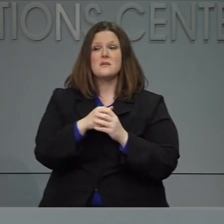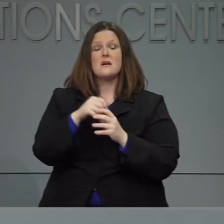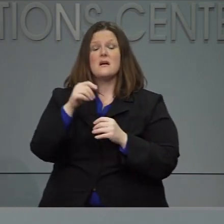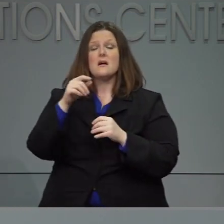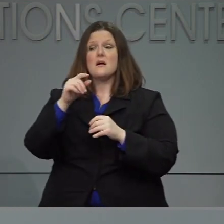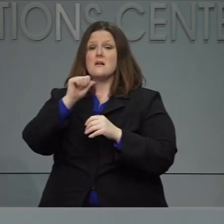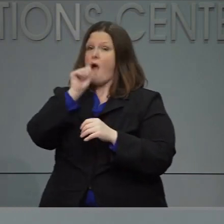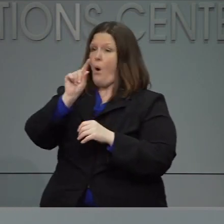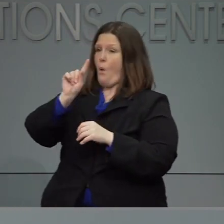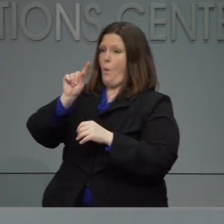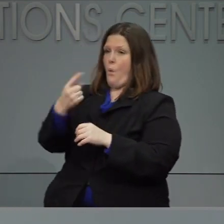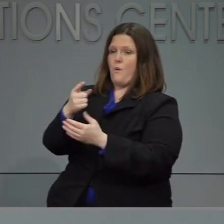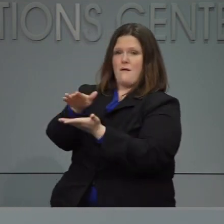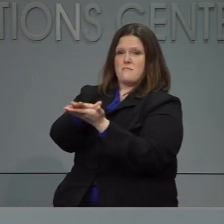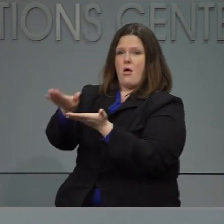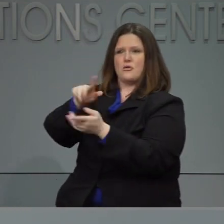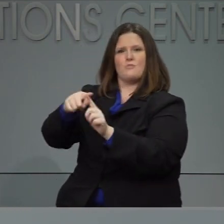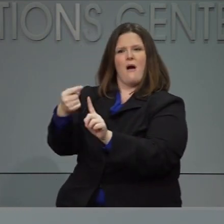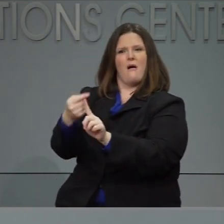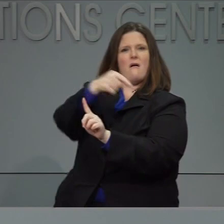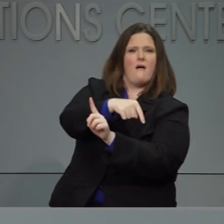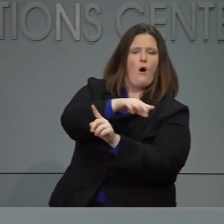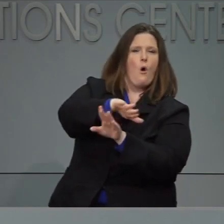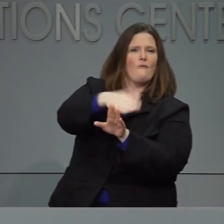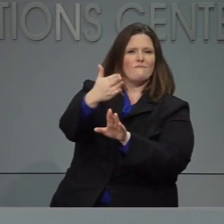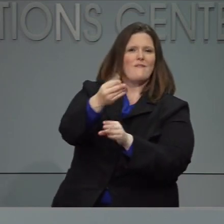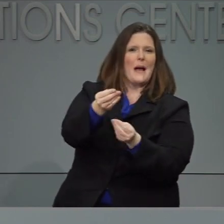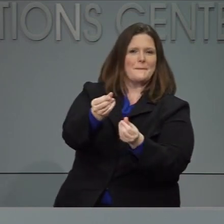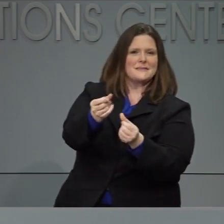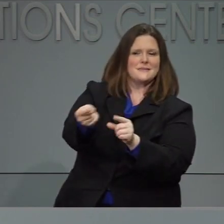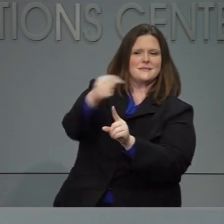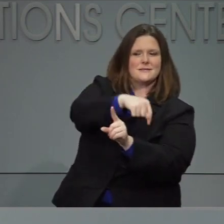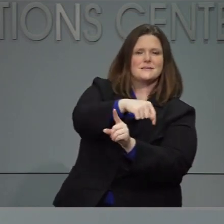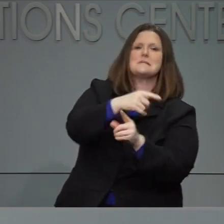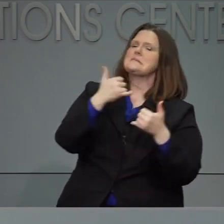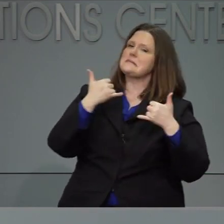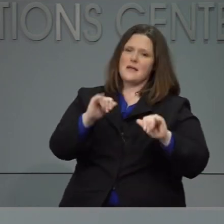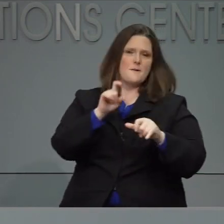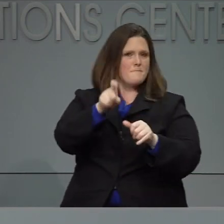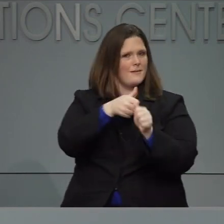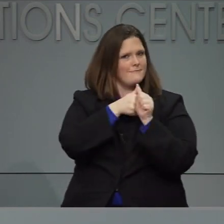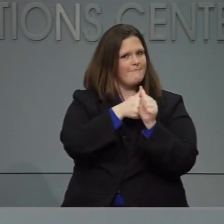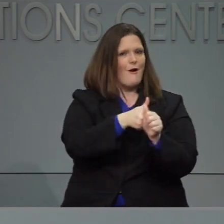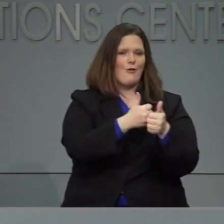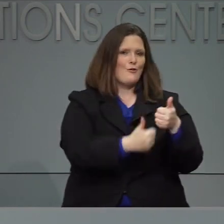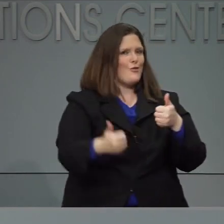PARTICULAR IS STILL SUBJECT TO OR EXECUTIVE ORDERS. THOSE THAT